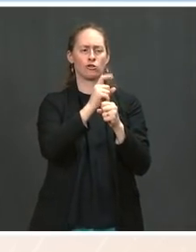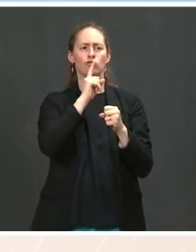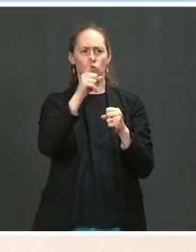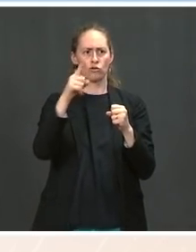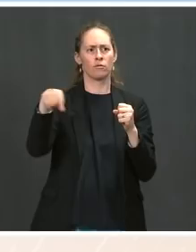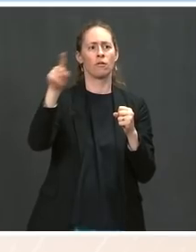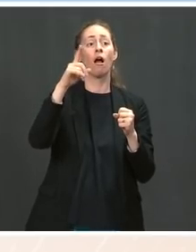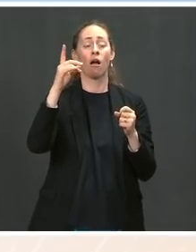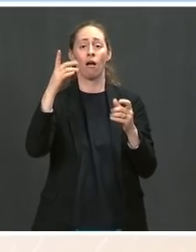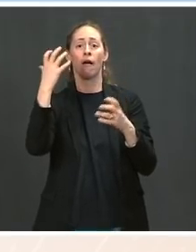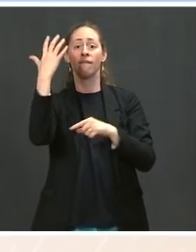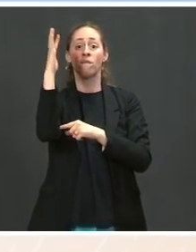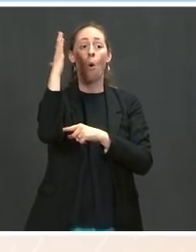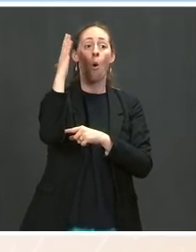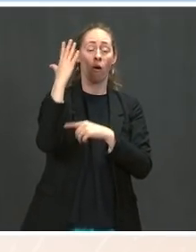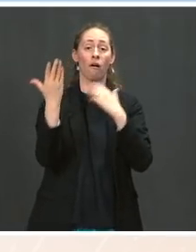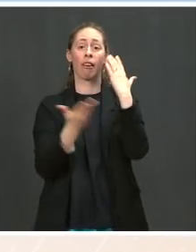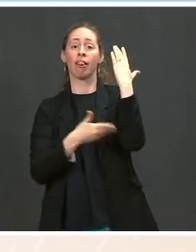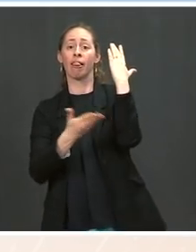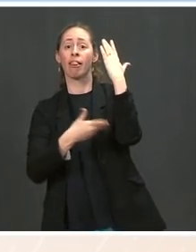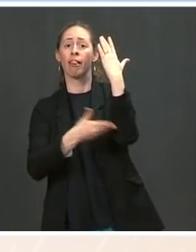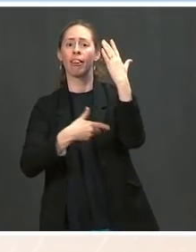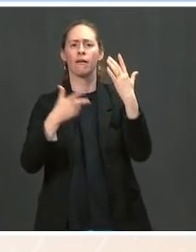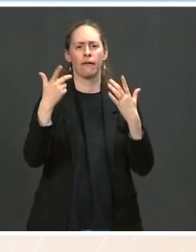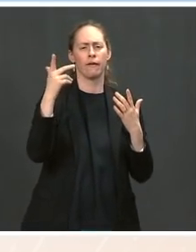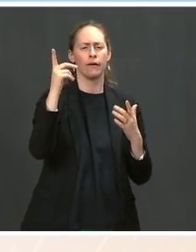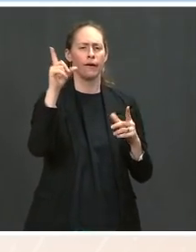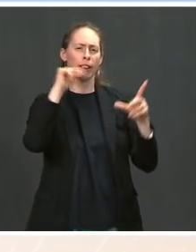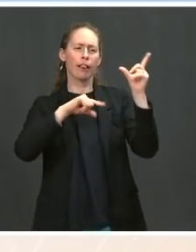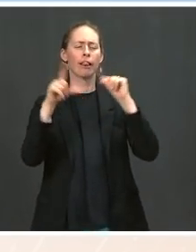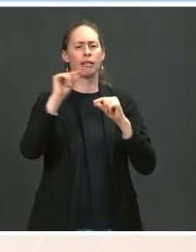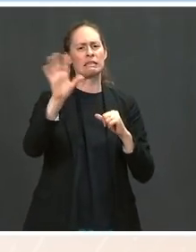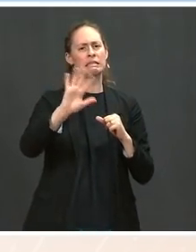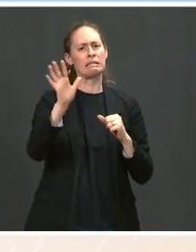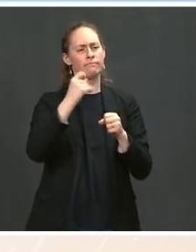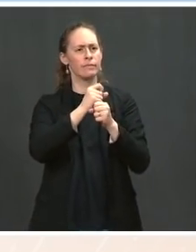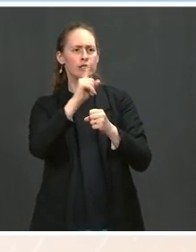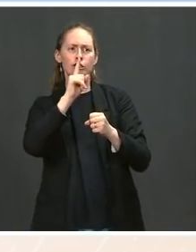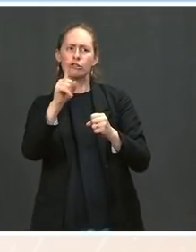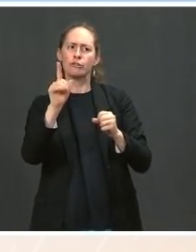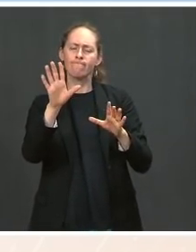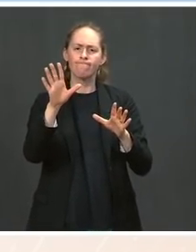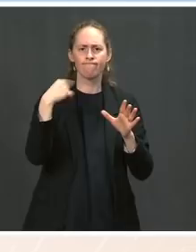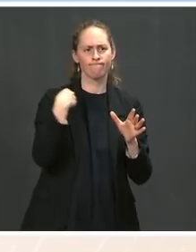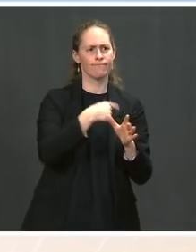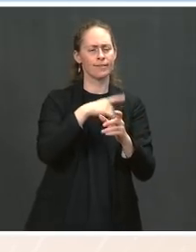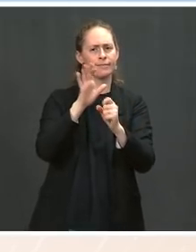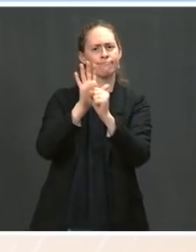of illegal deforestation, and a political signal that illegal deforestation and encroachment will not be tolerated.